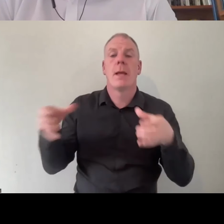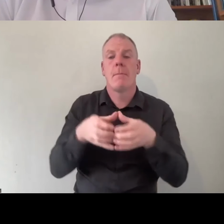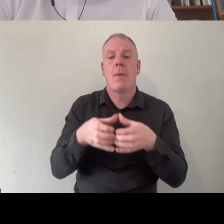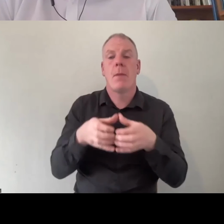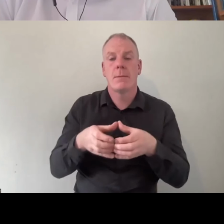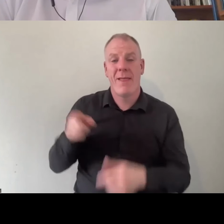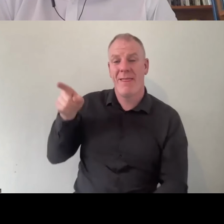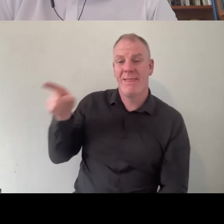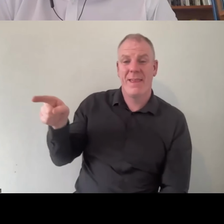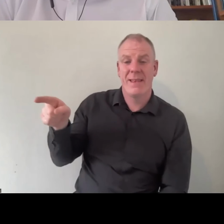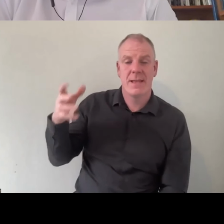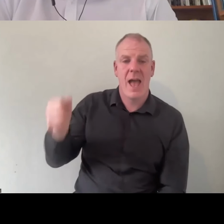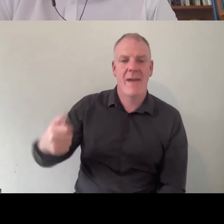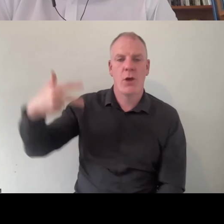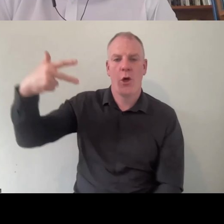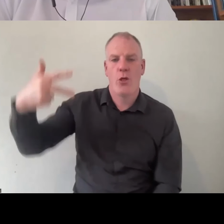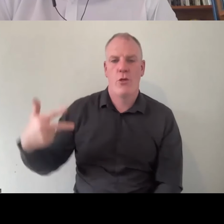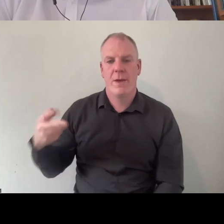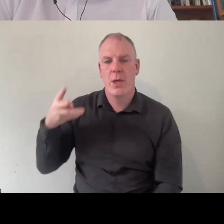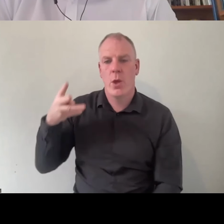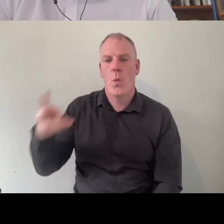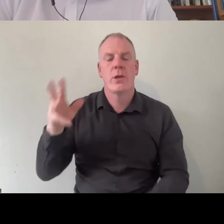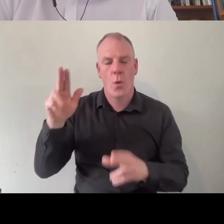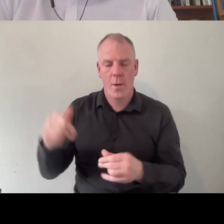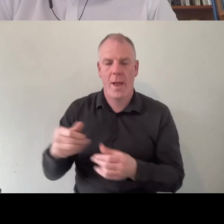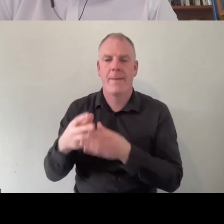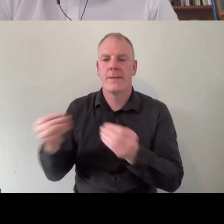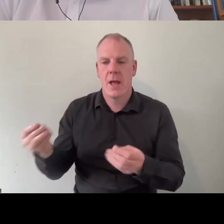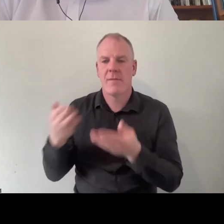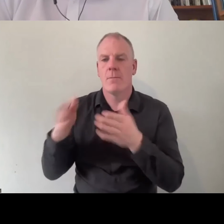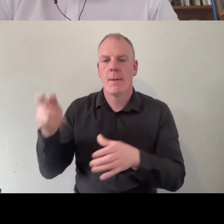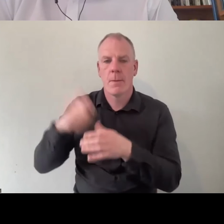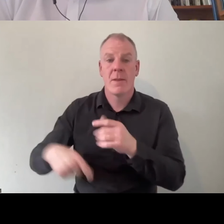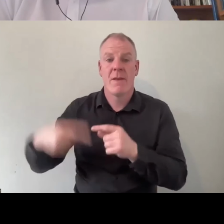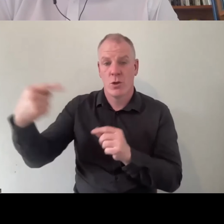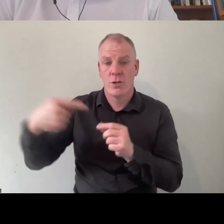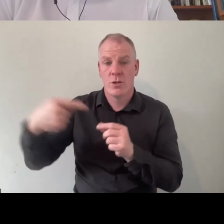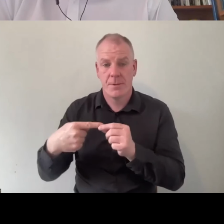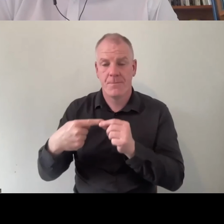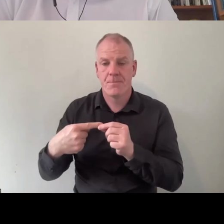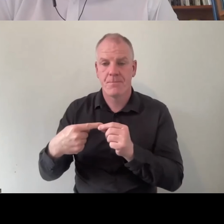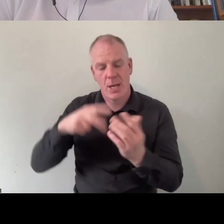three ways that you can address public procurement. So, one, review your policies, practices and procedures